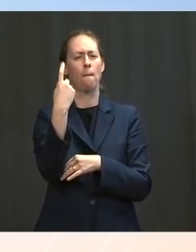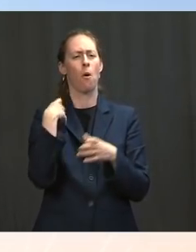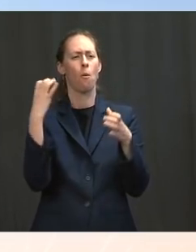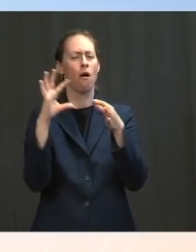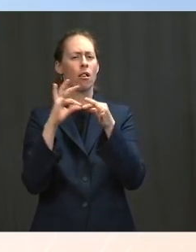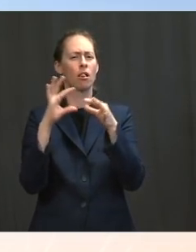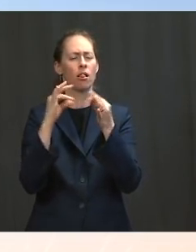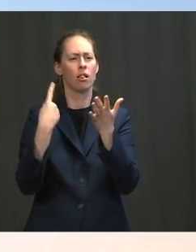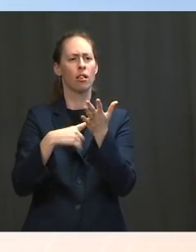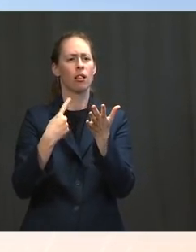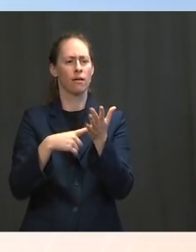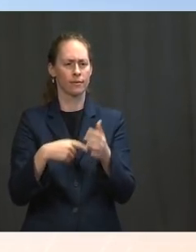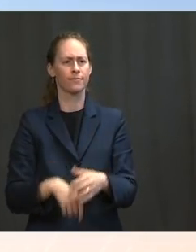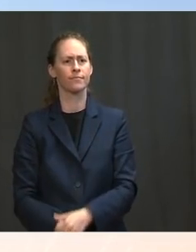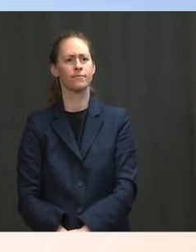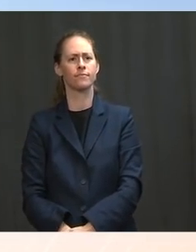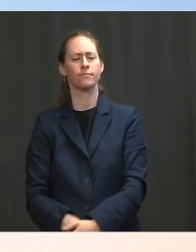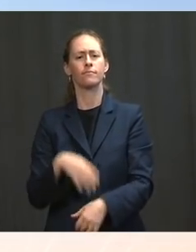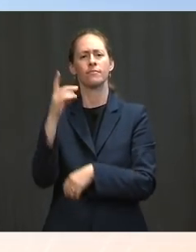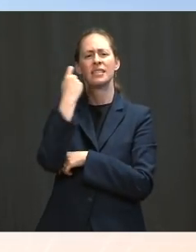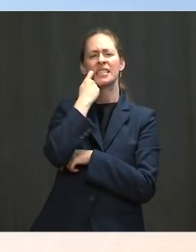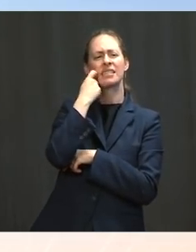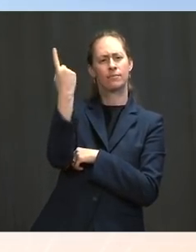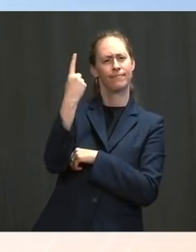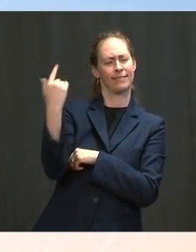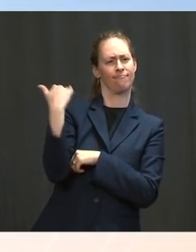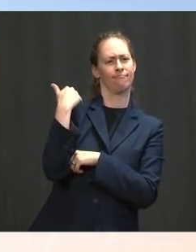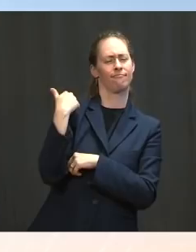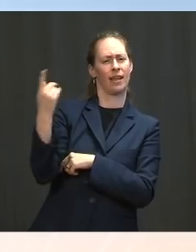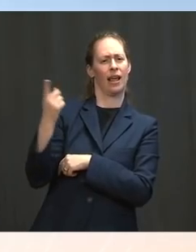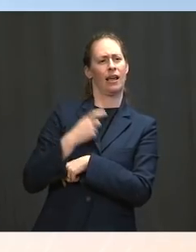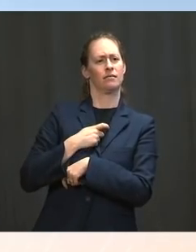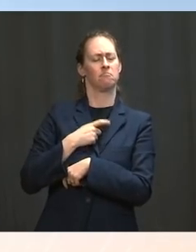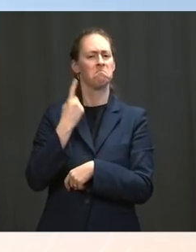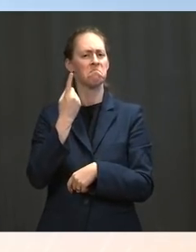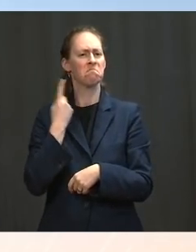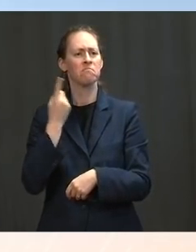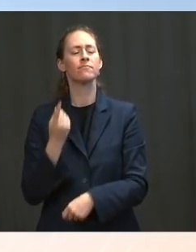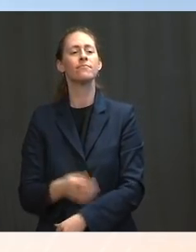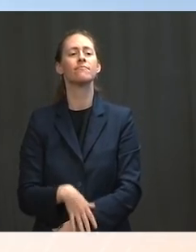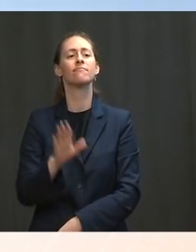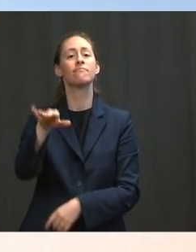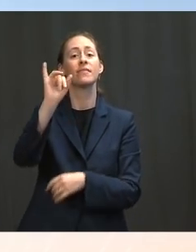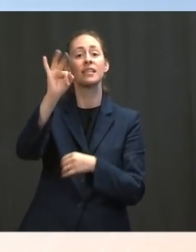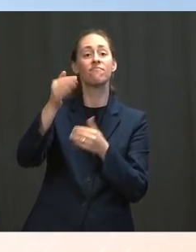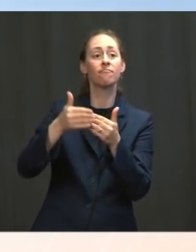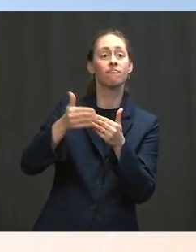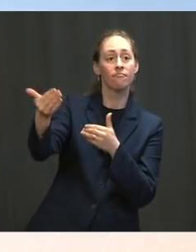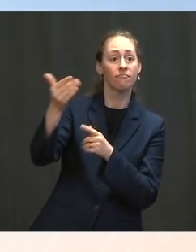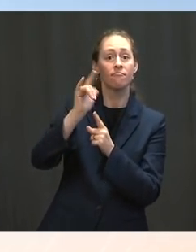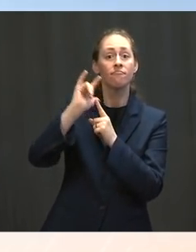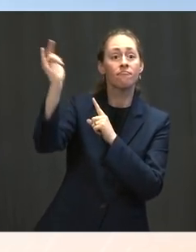I was on if we could do a little more to preview trips farther in advance, so I'm going to try to do that today. As you all know, tomorrow,